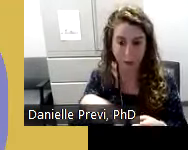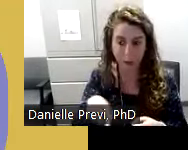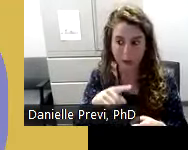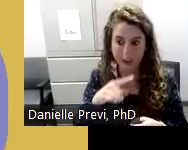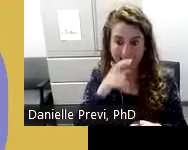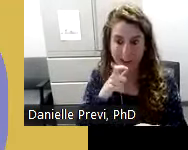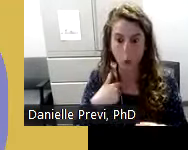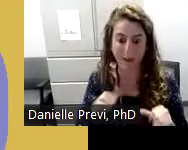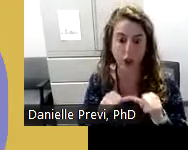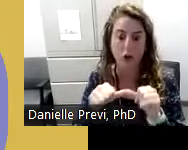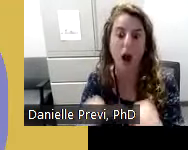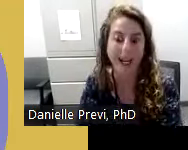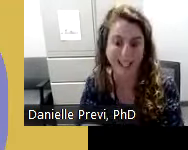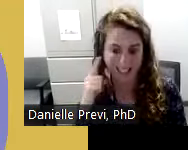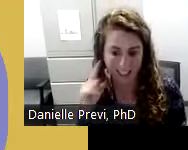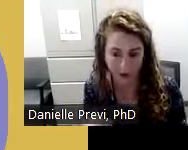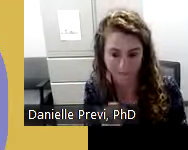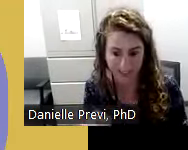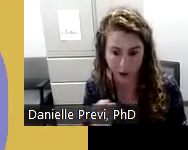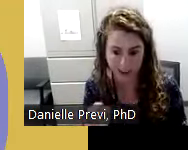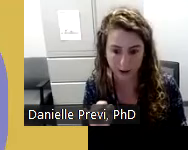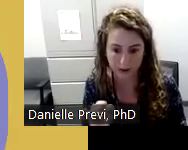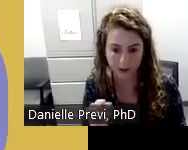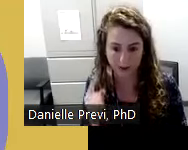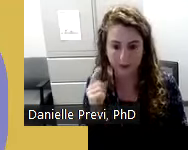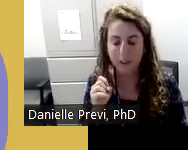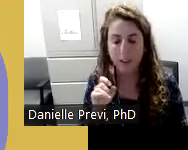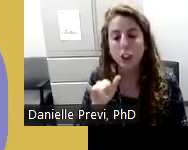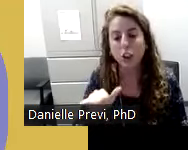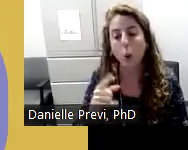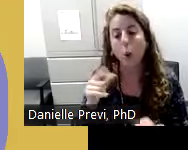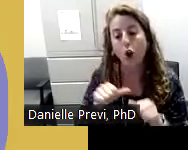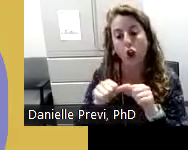So what we need to think about with kids who have chronic ear infections, for example,